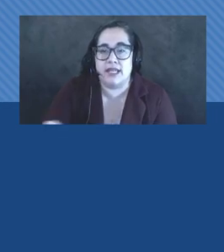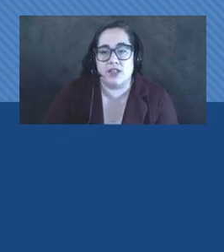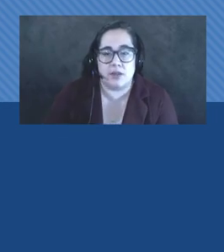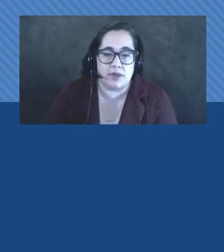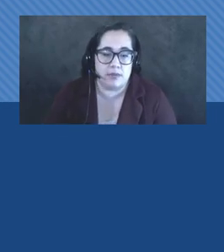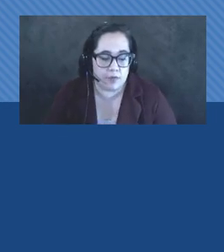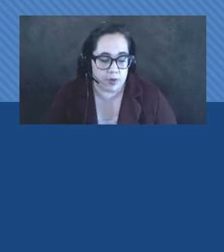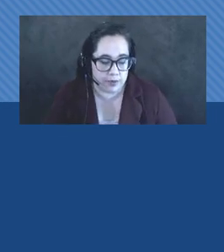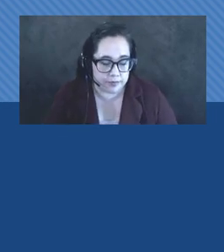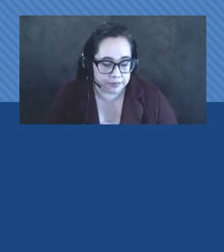catch up and move forward.